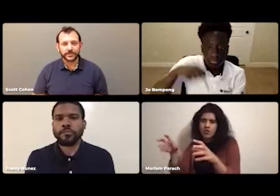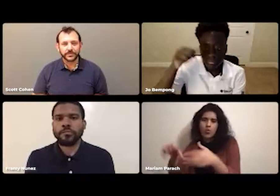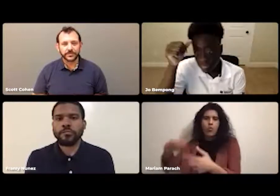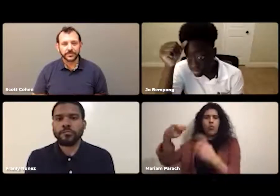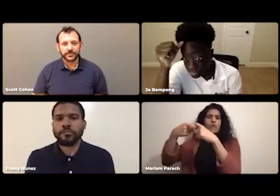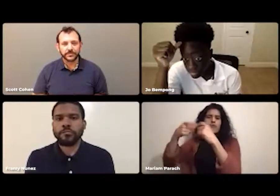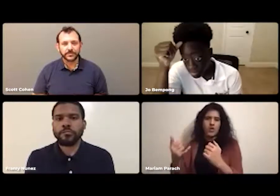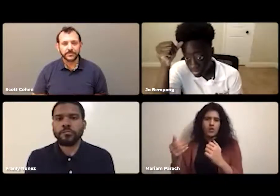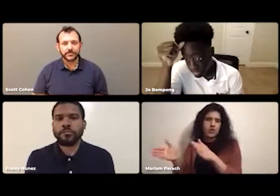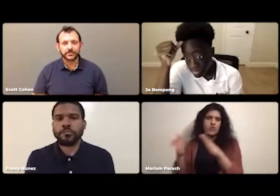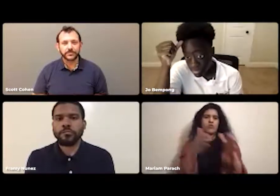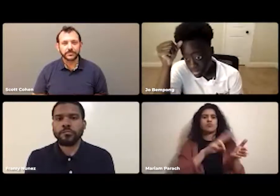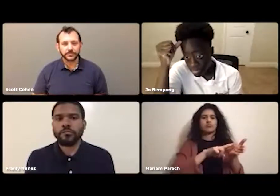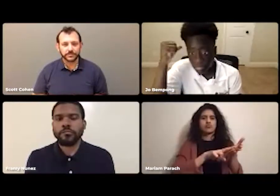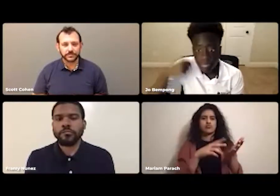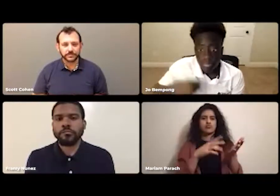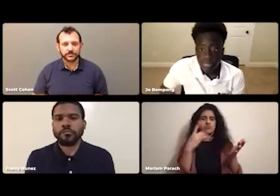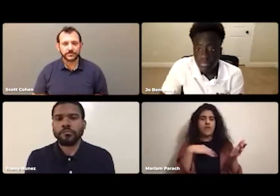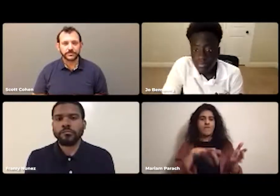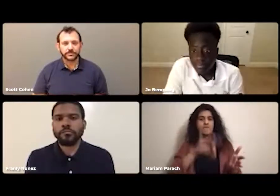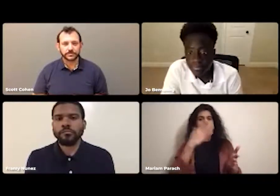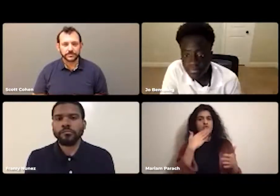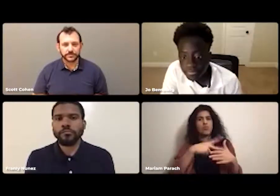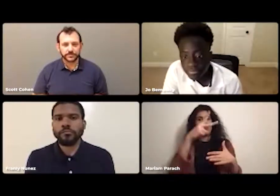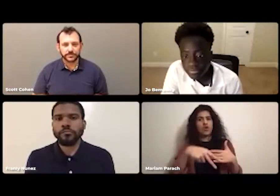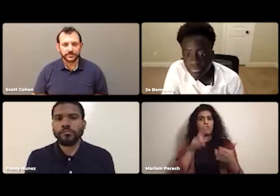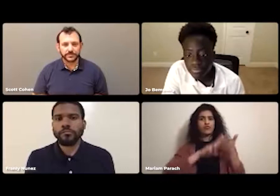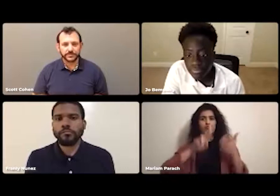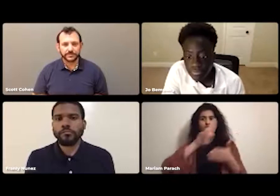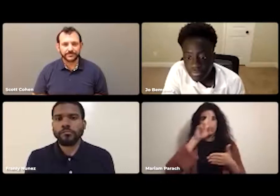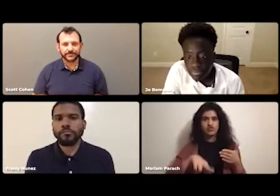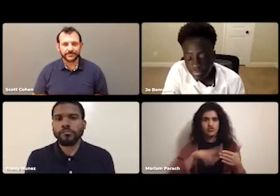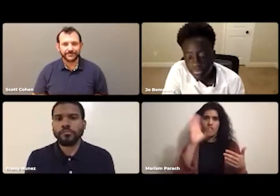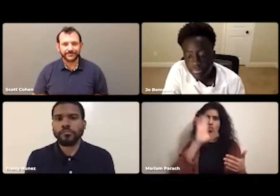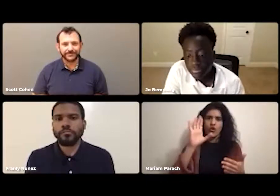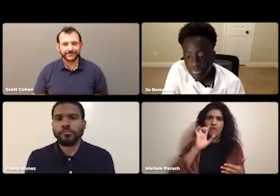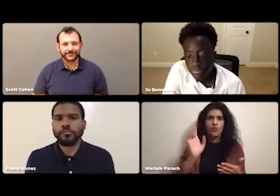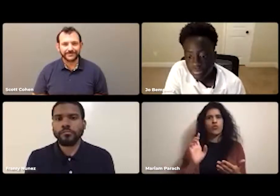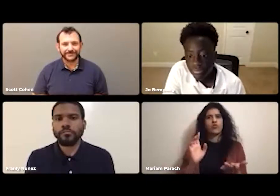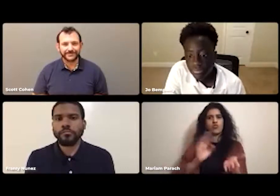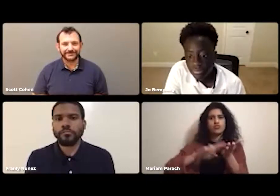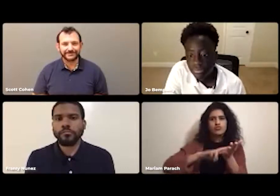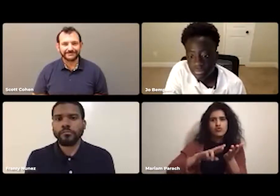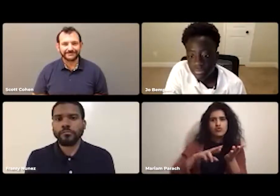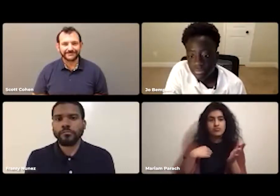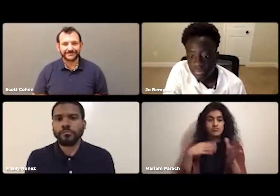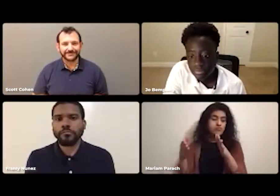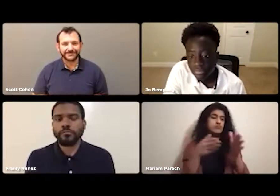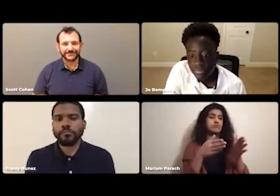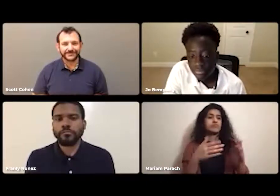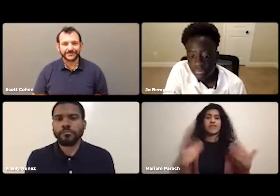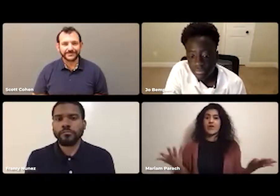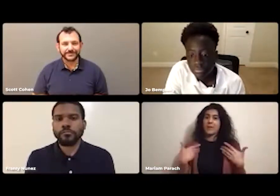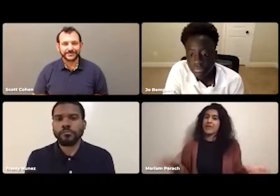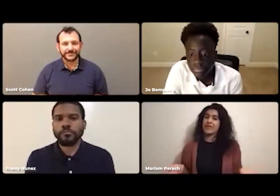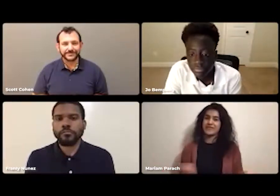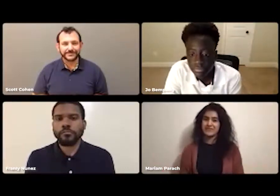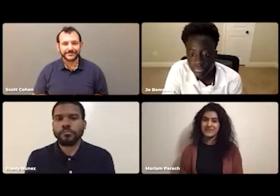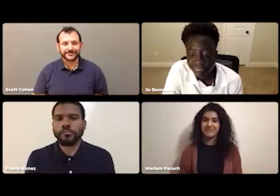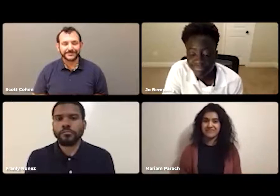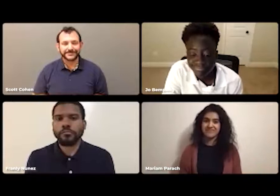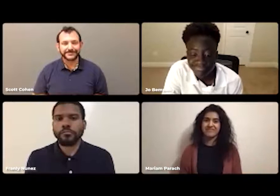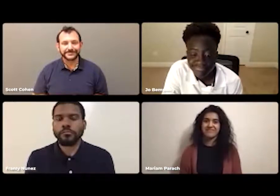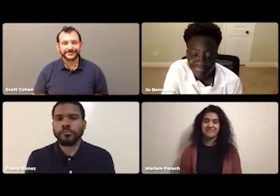I put things on hold and worked on research at a really great university.